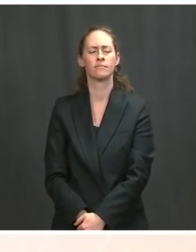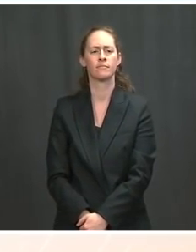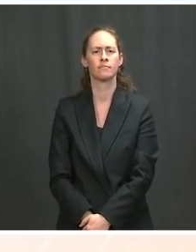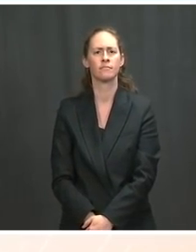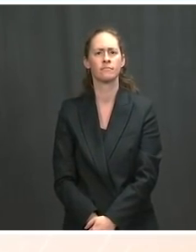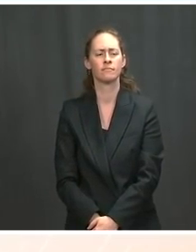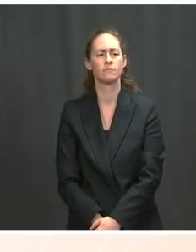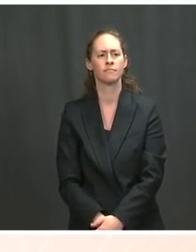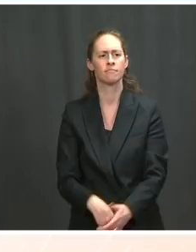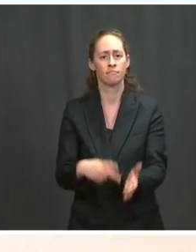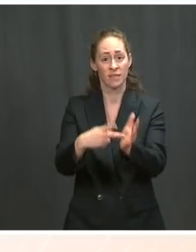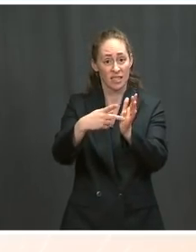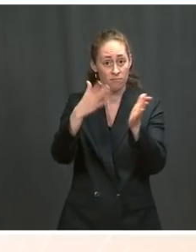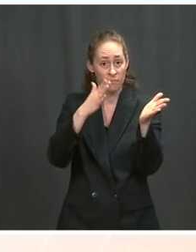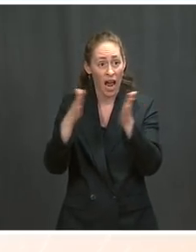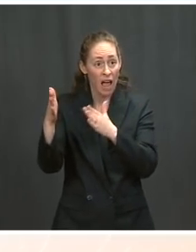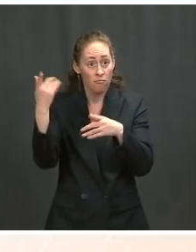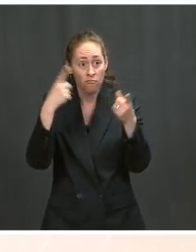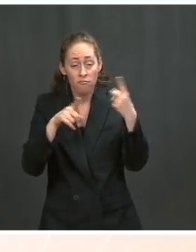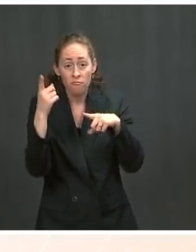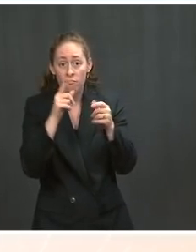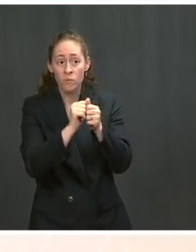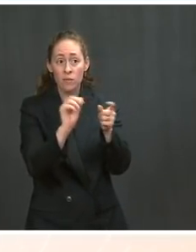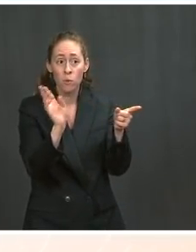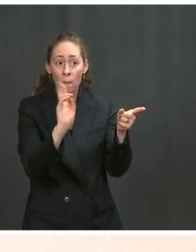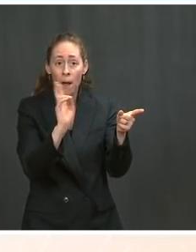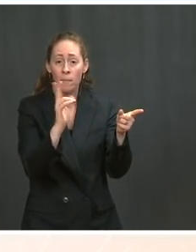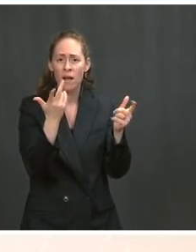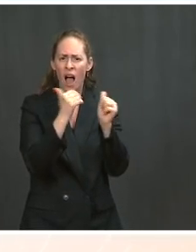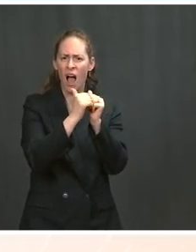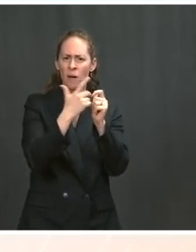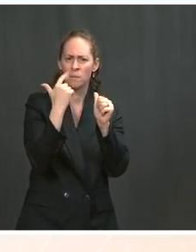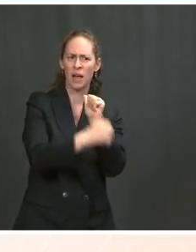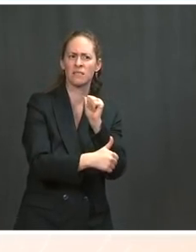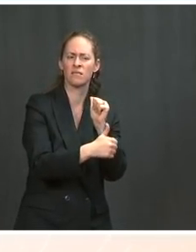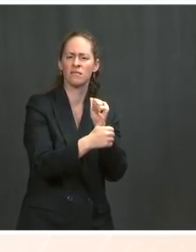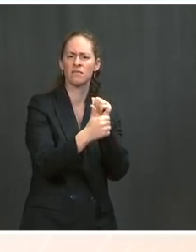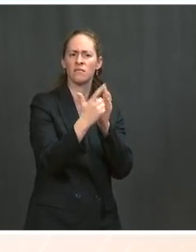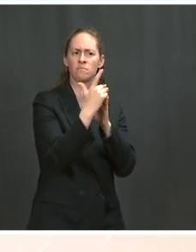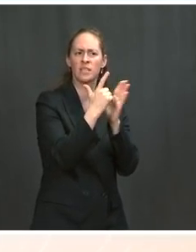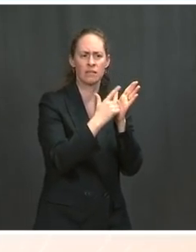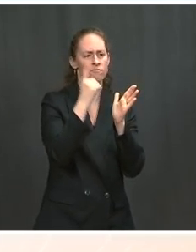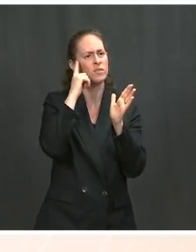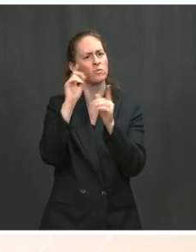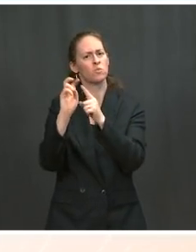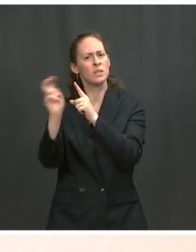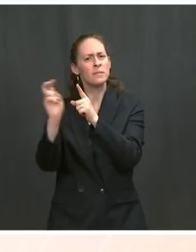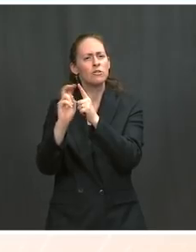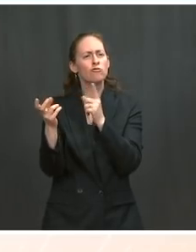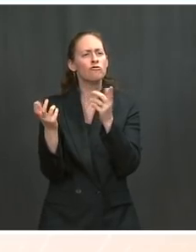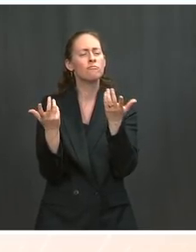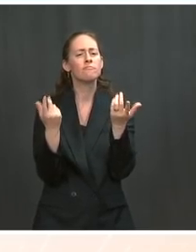Or is it -- what is it? What -- what is progress to you? Ms. Psaki: Well, I think, as I was saying in response to Nancy's similar question earlier,